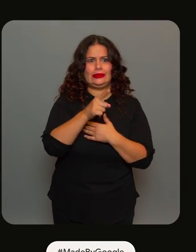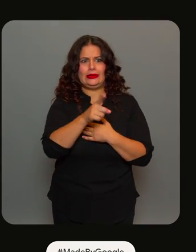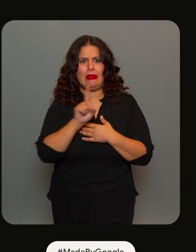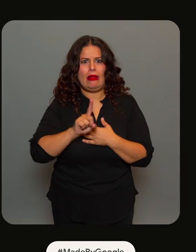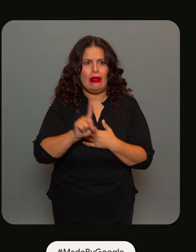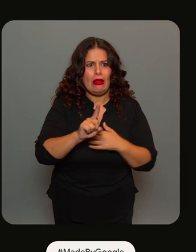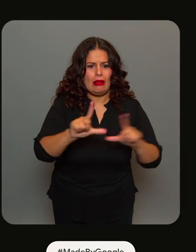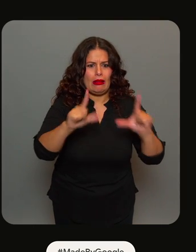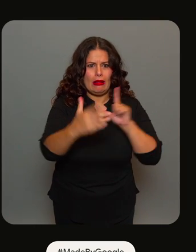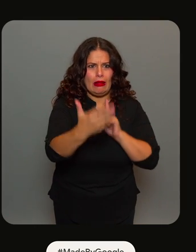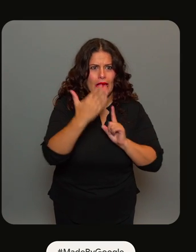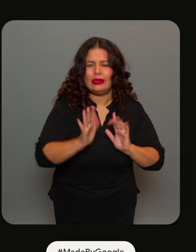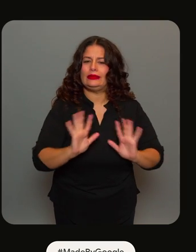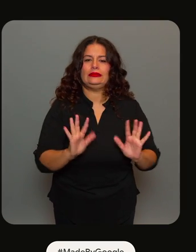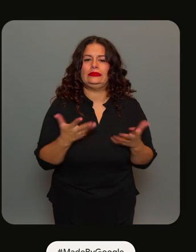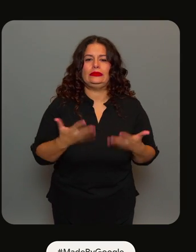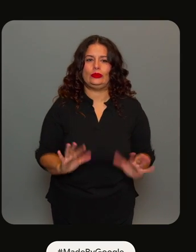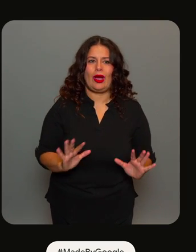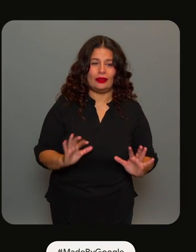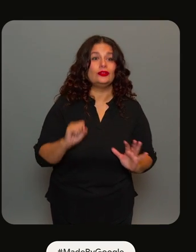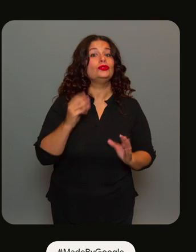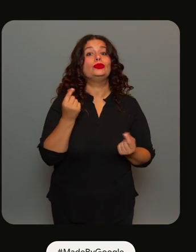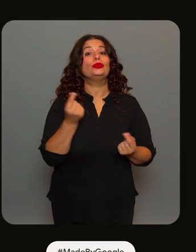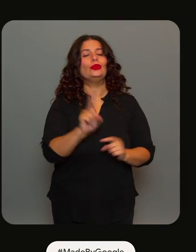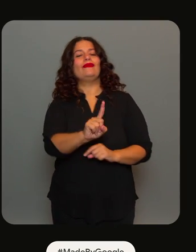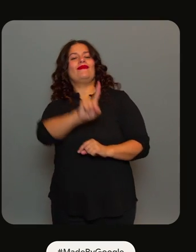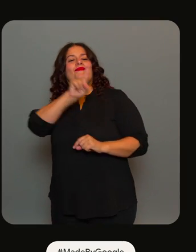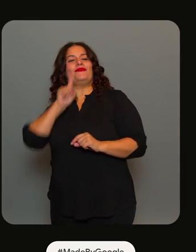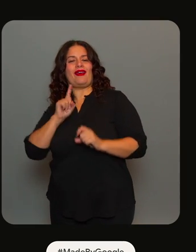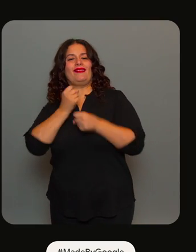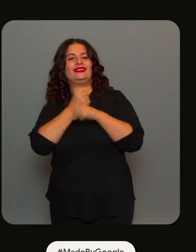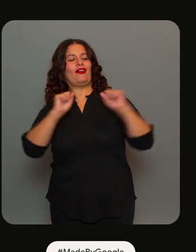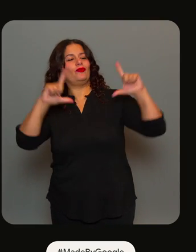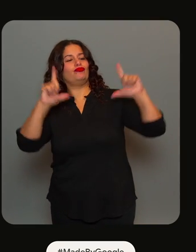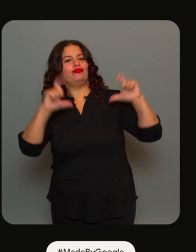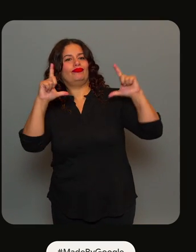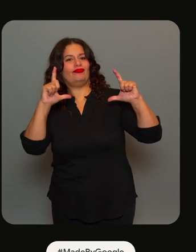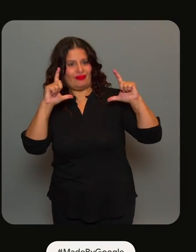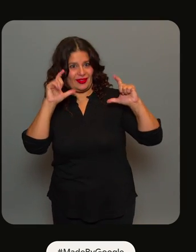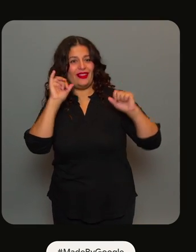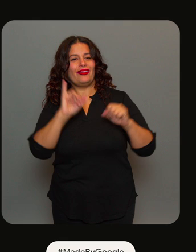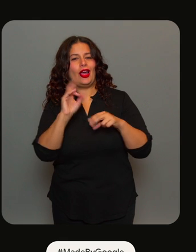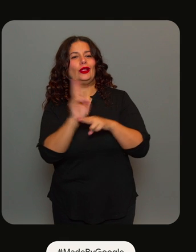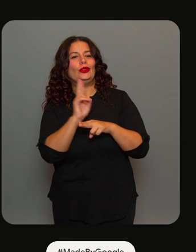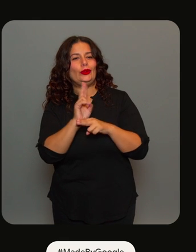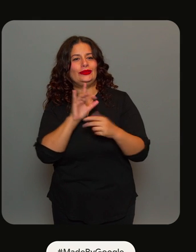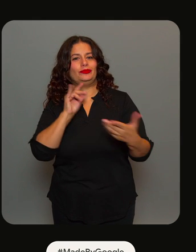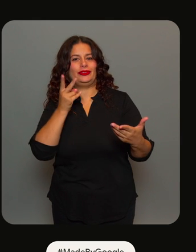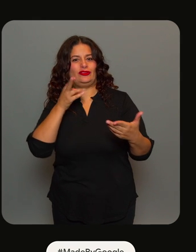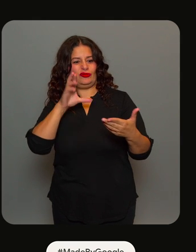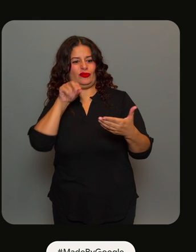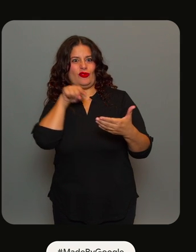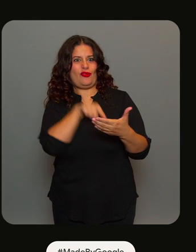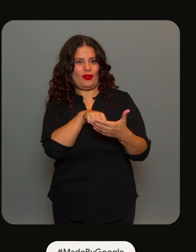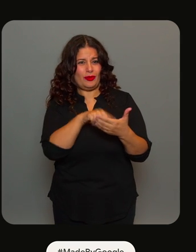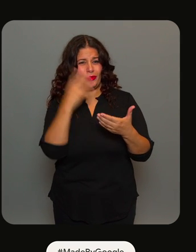And with Pixel 7 Pro, she got this beautiful, pro-level image from a safe distance.